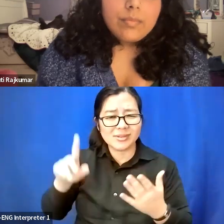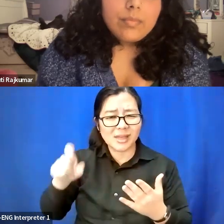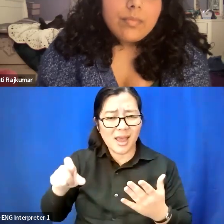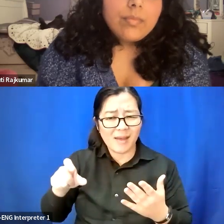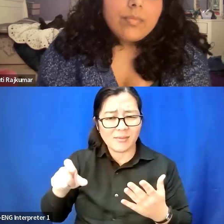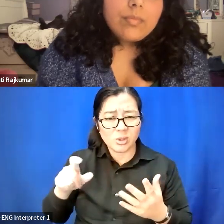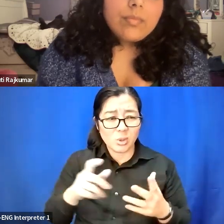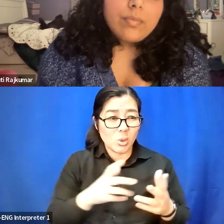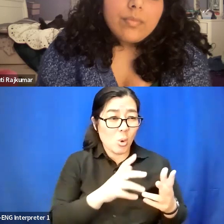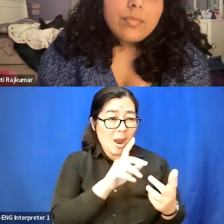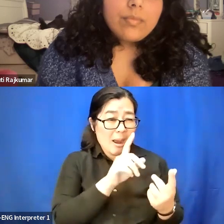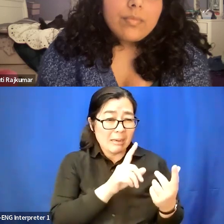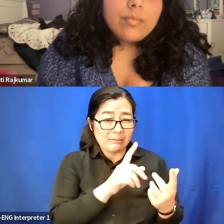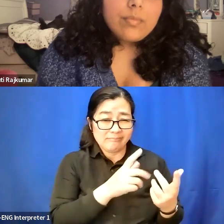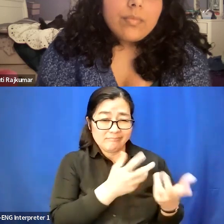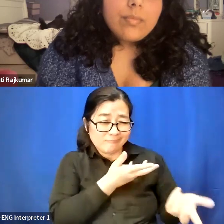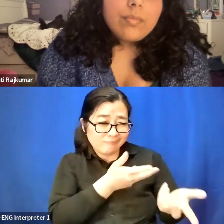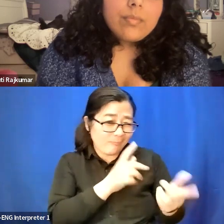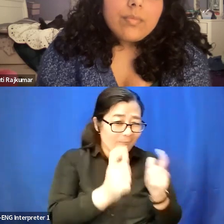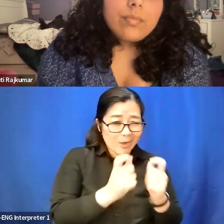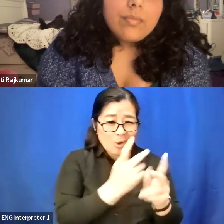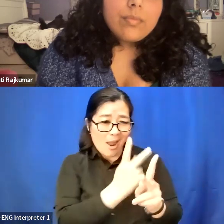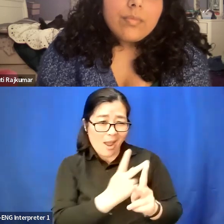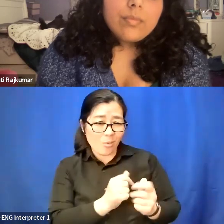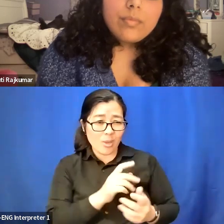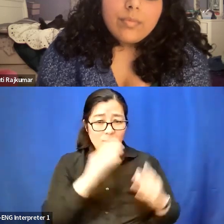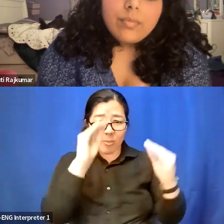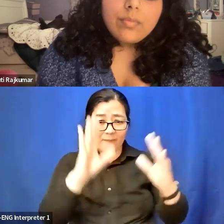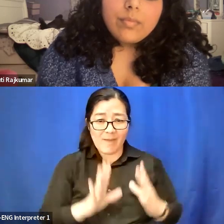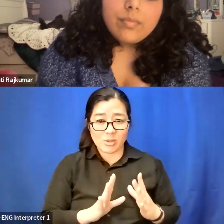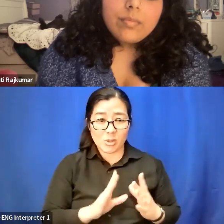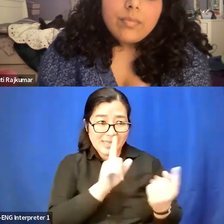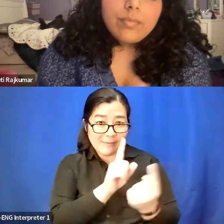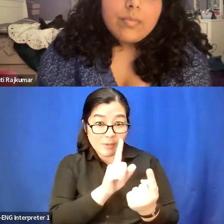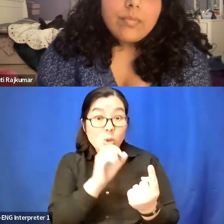or they have to like risk their lives to go to class and go about their day-to-day lives